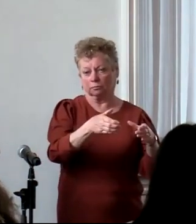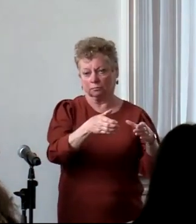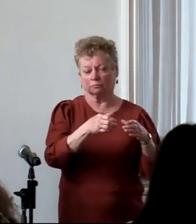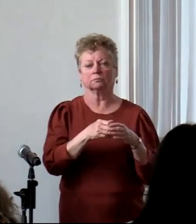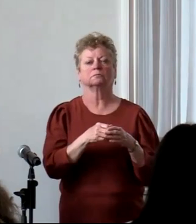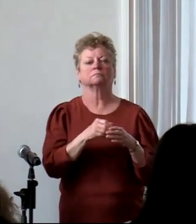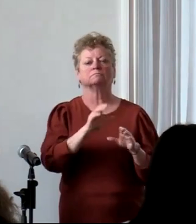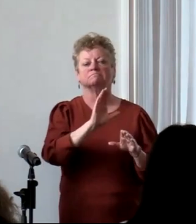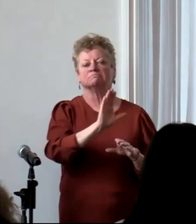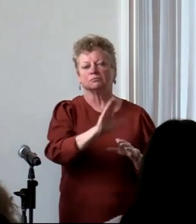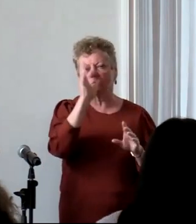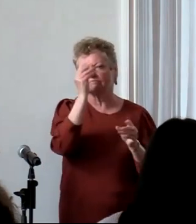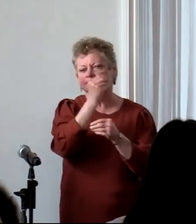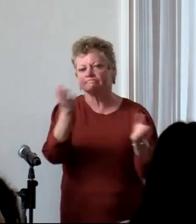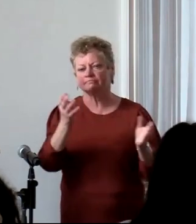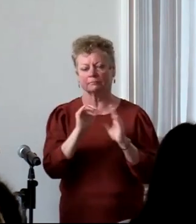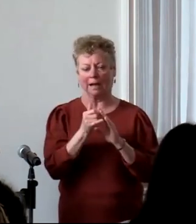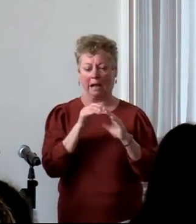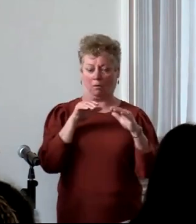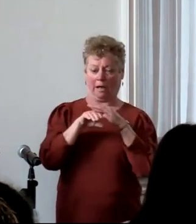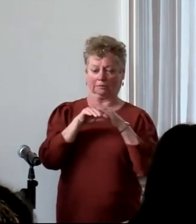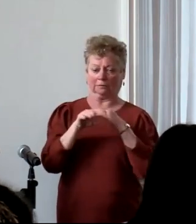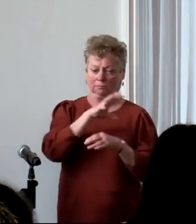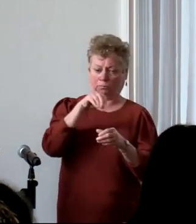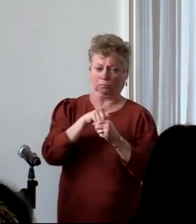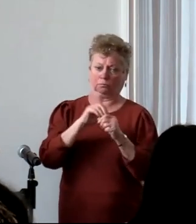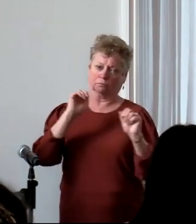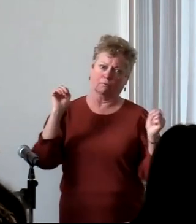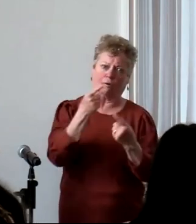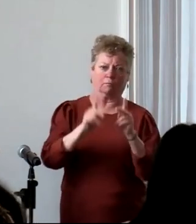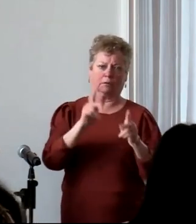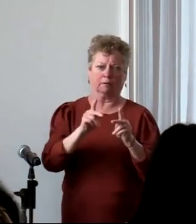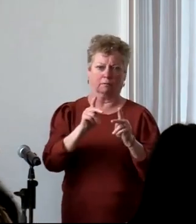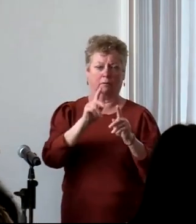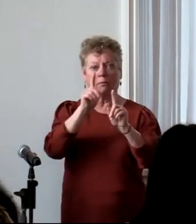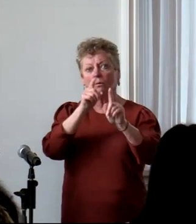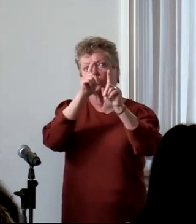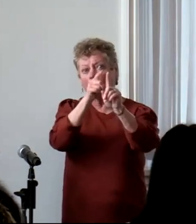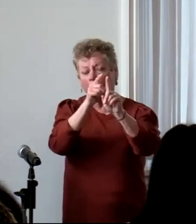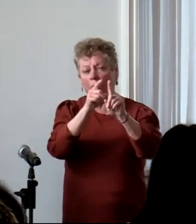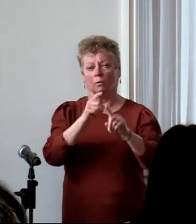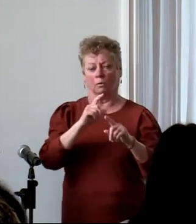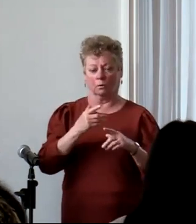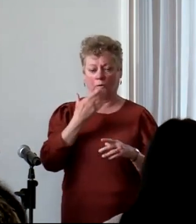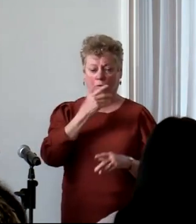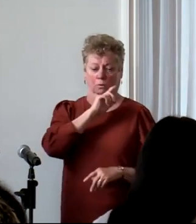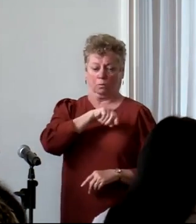to share how access includes everyone, especially with the goal to improve quality of life for persons with disabilities.